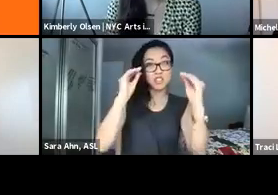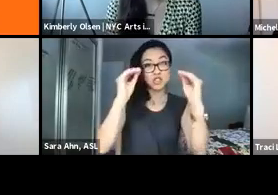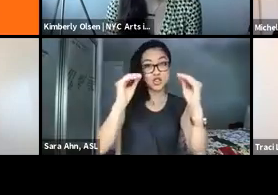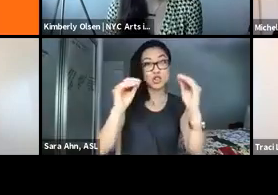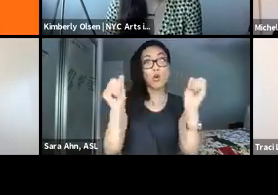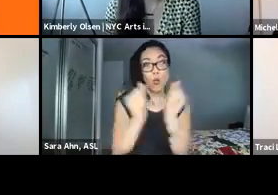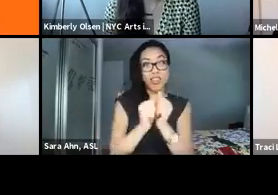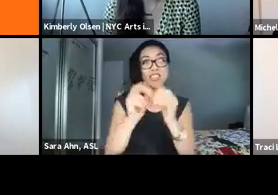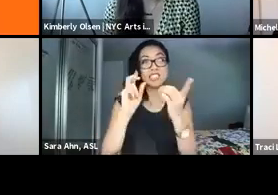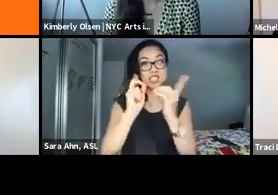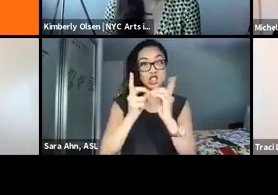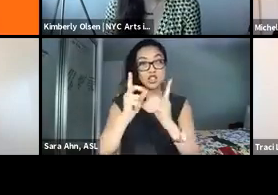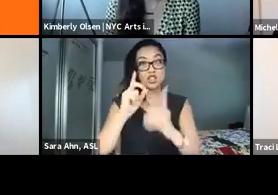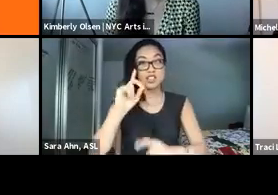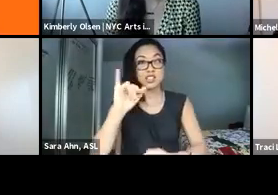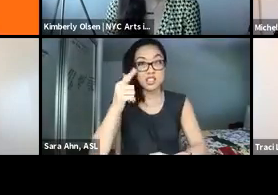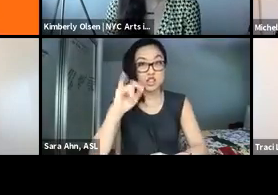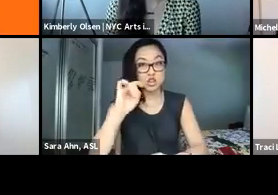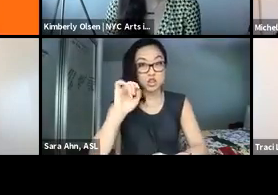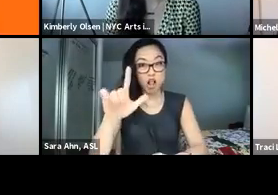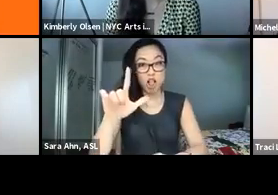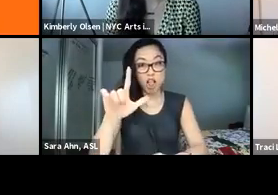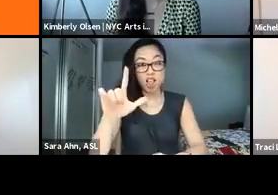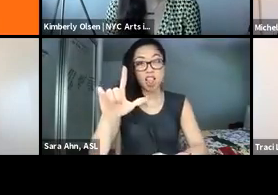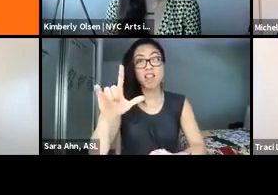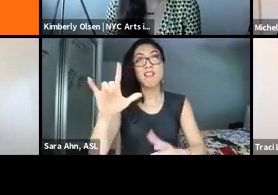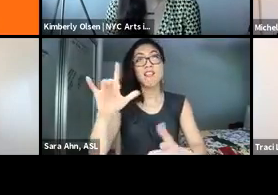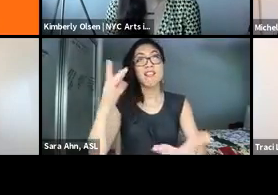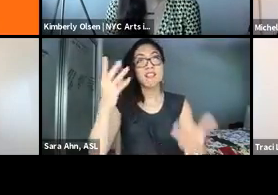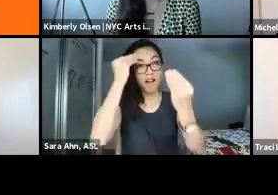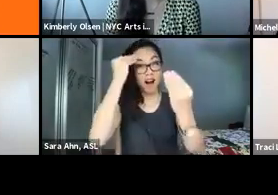in the class, but we won't get money for the development. We won't get funding for the